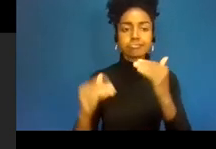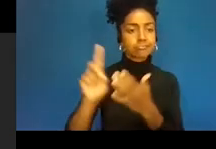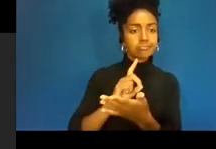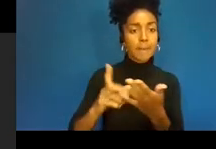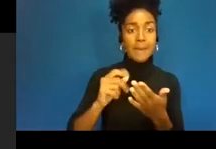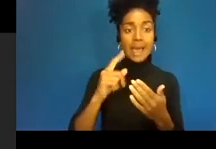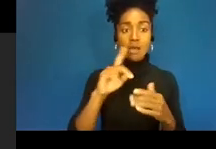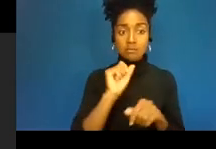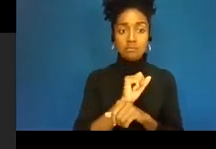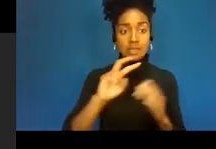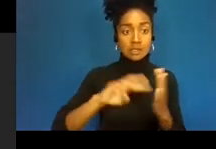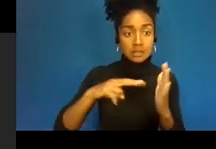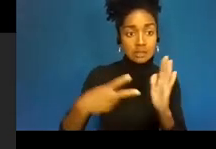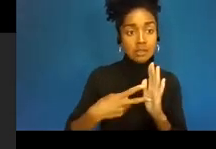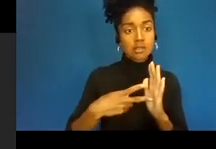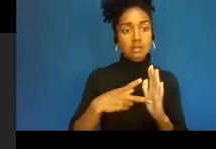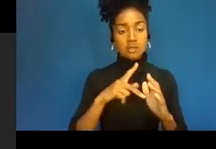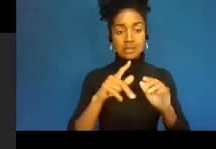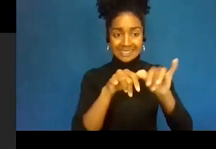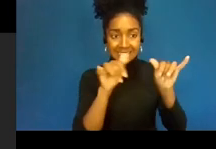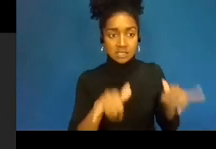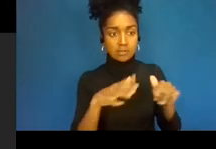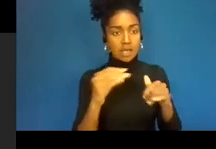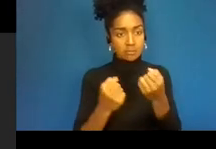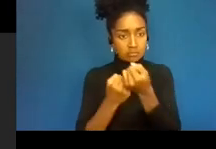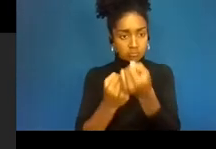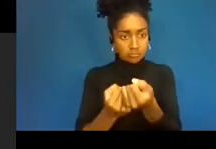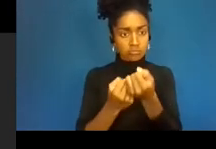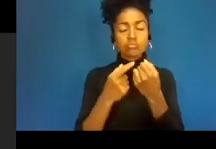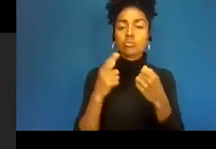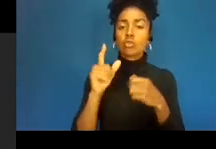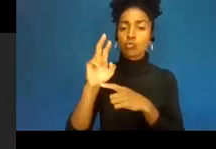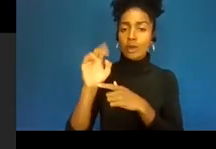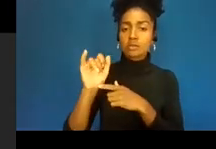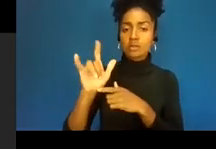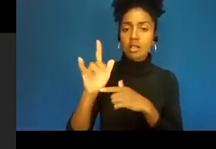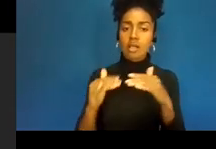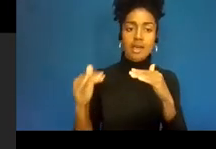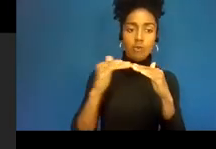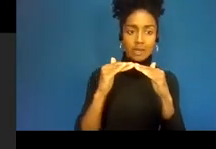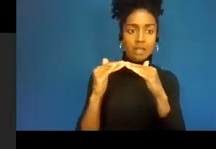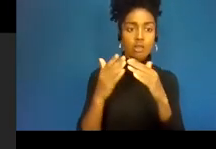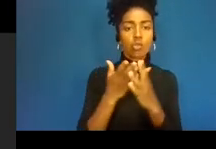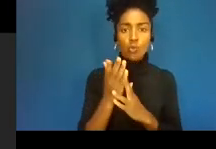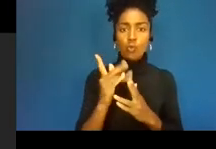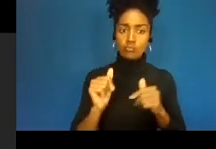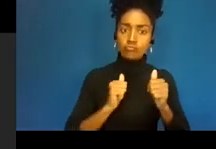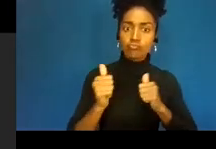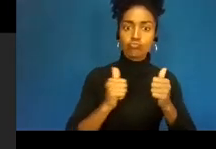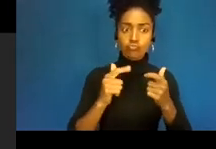"to achieve and sustain racial equity through proactive and preventative measures" (NEA). That's what we want to talk about: how can we be proactive?